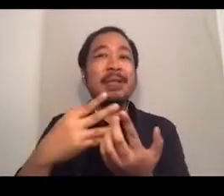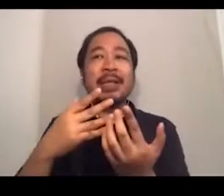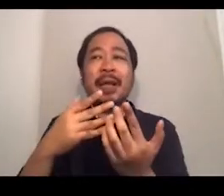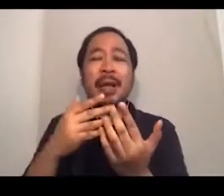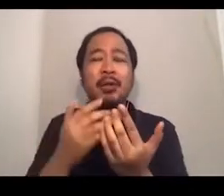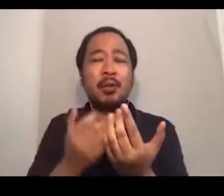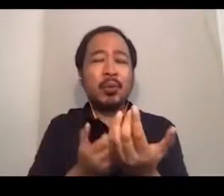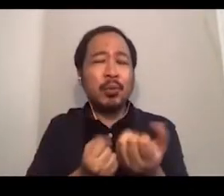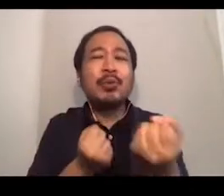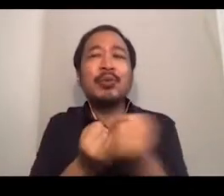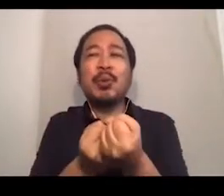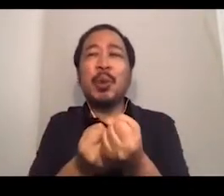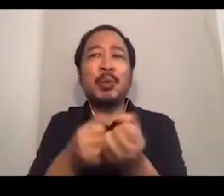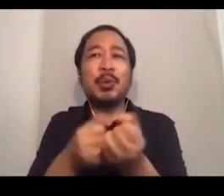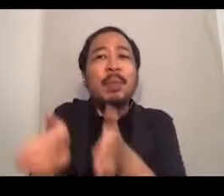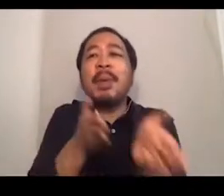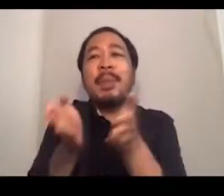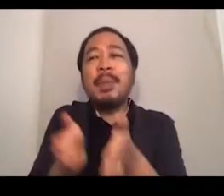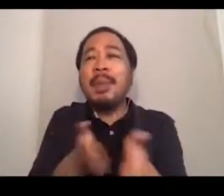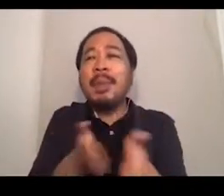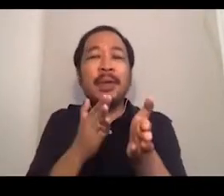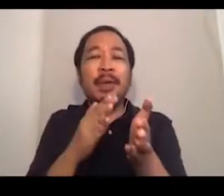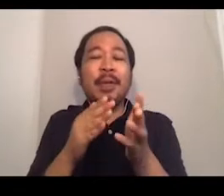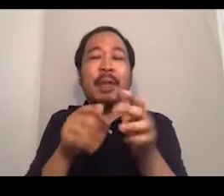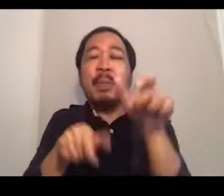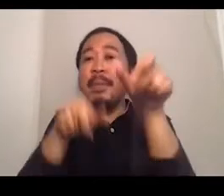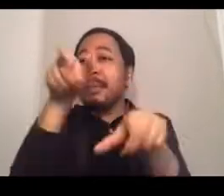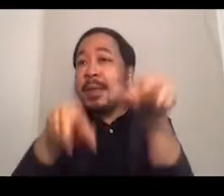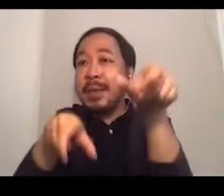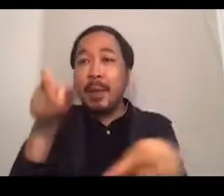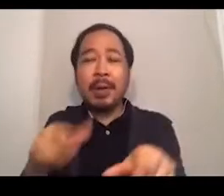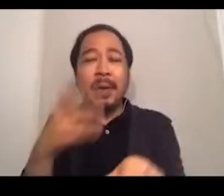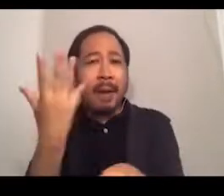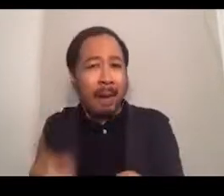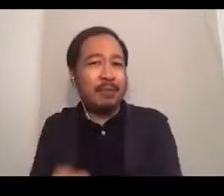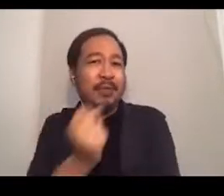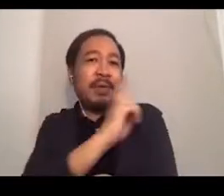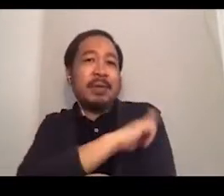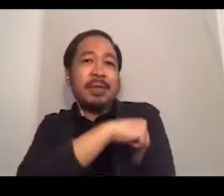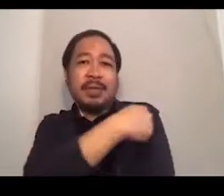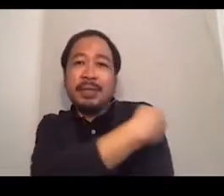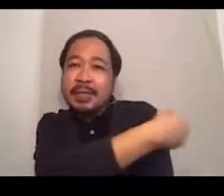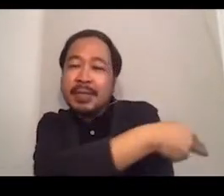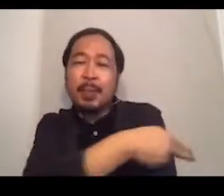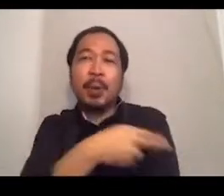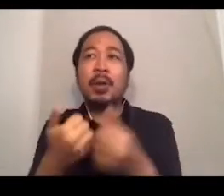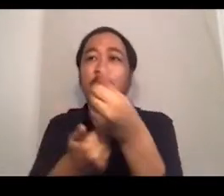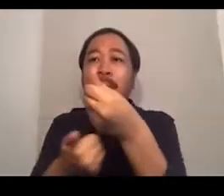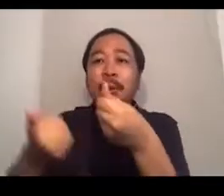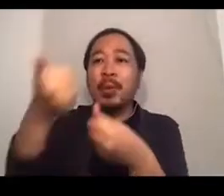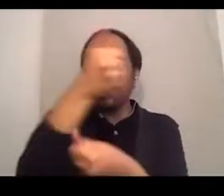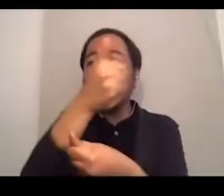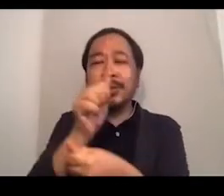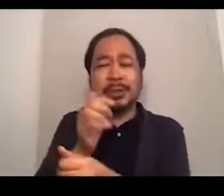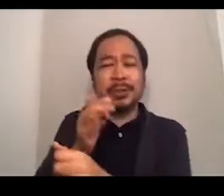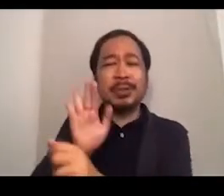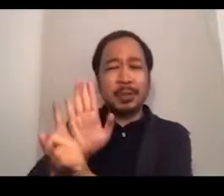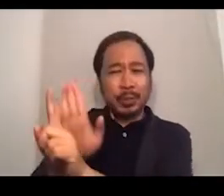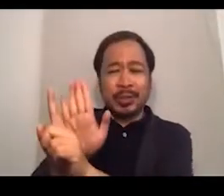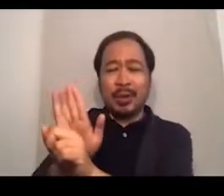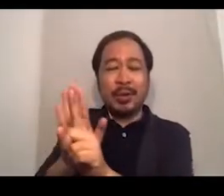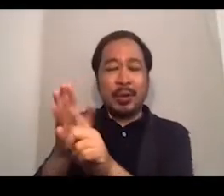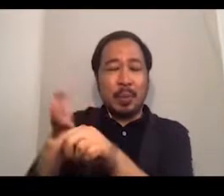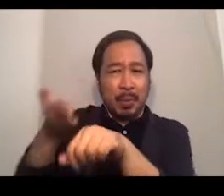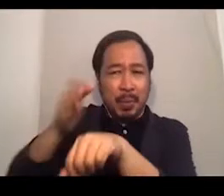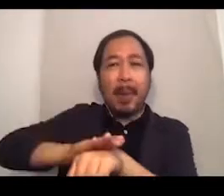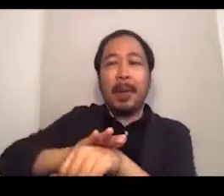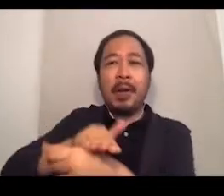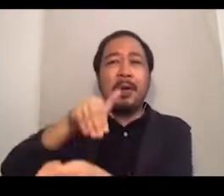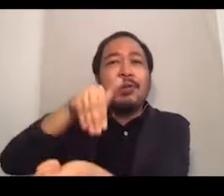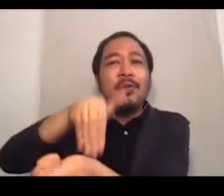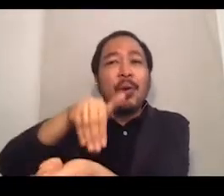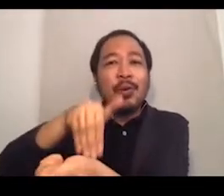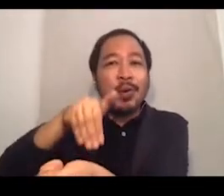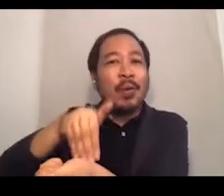to talk specifically on what to do in order to prepare for home isolation.